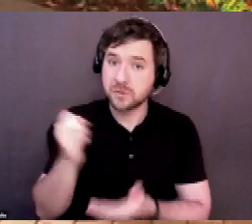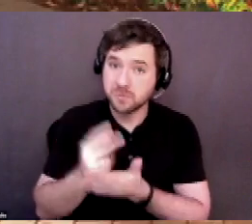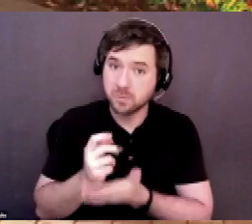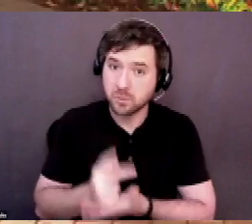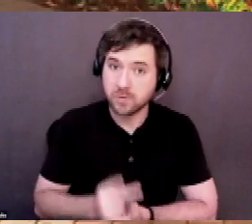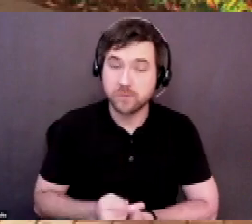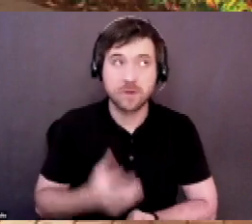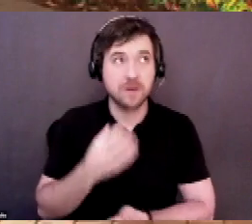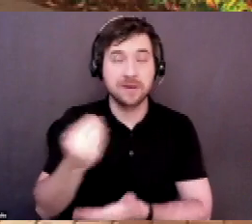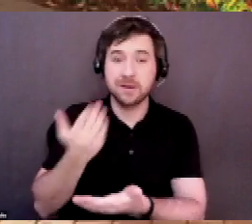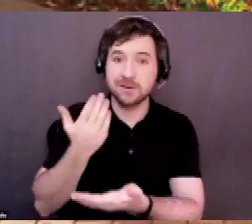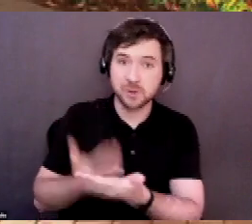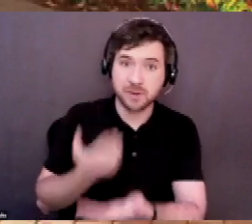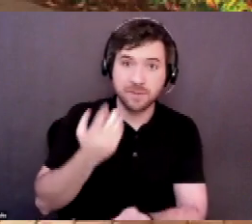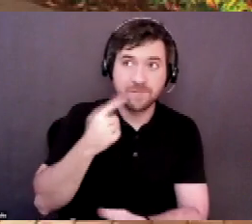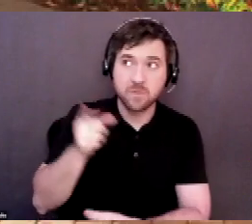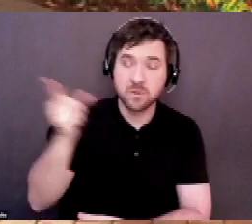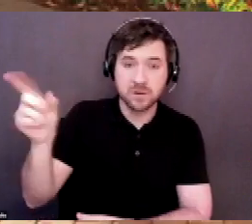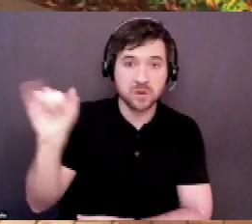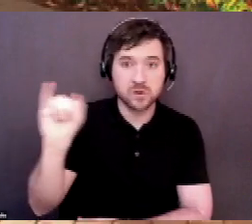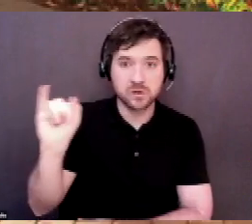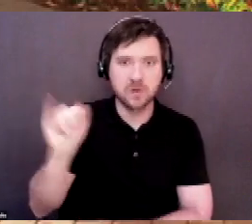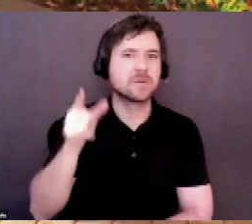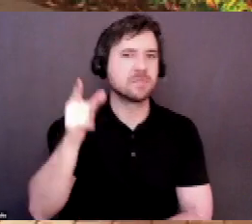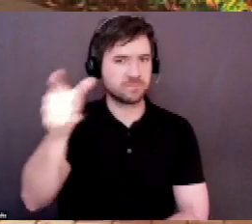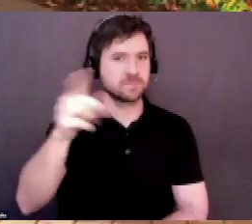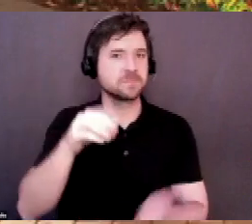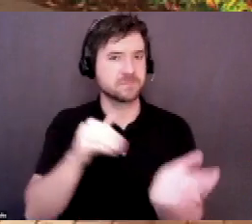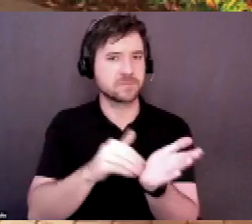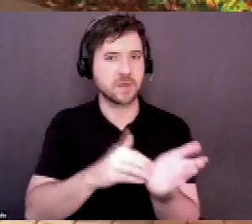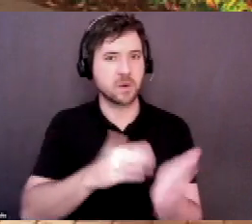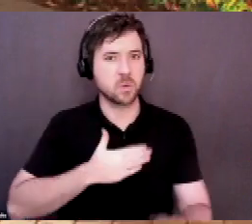And she was willing to do that for me. And that was so important,